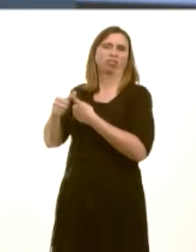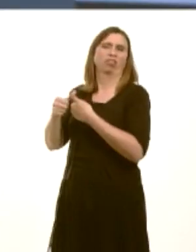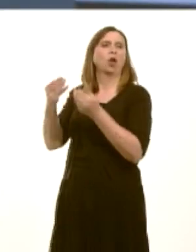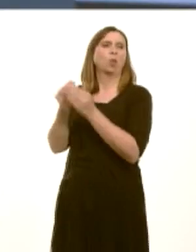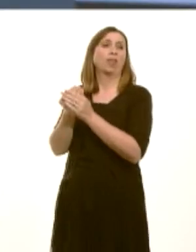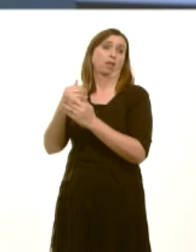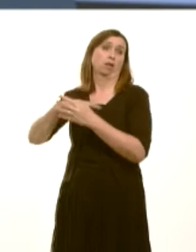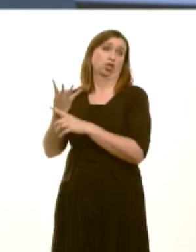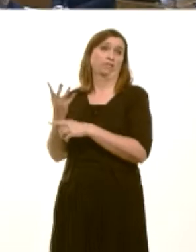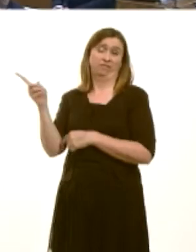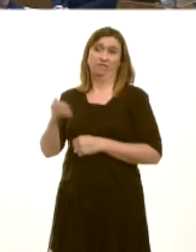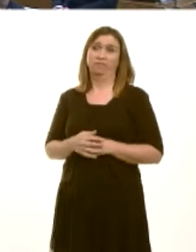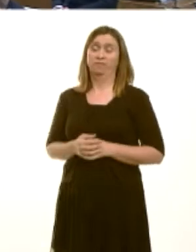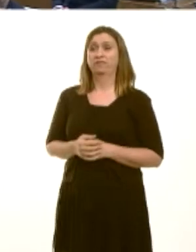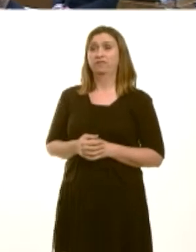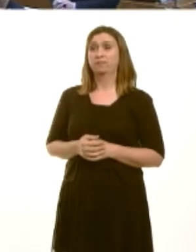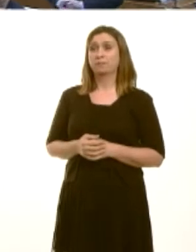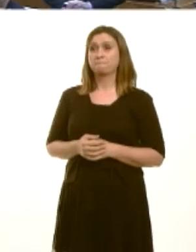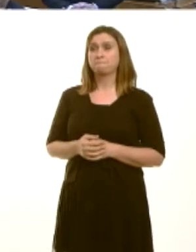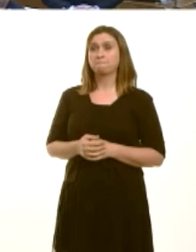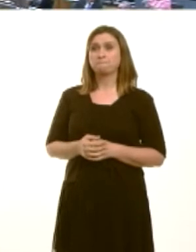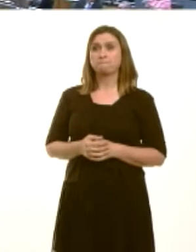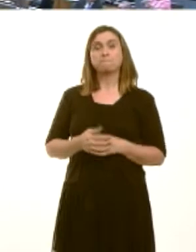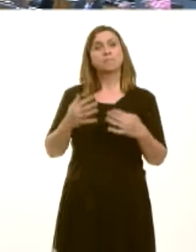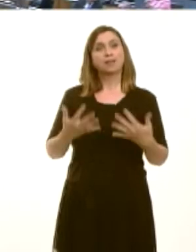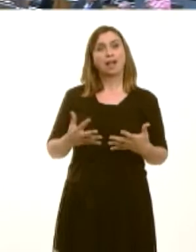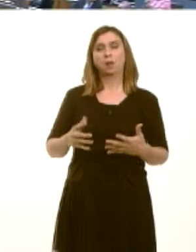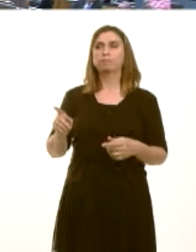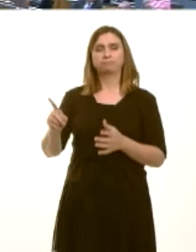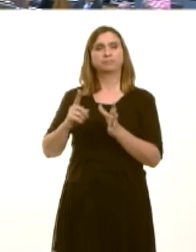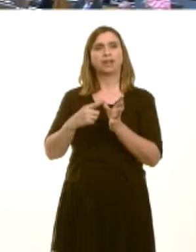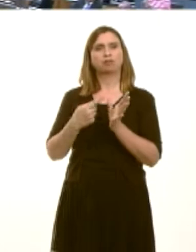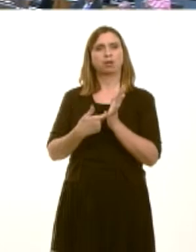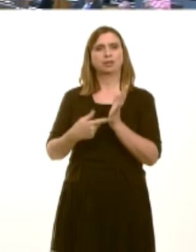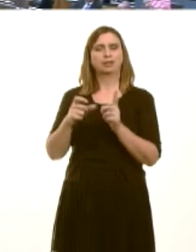Tories. Y Llywydd / The Presiding Officer: The leader of the opposition, Andrew R. T. Davies. Andrew R.T. Davies: Thank you, Presiding Officer.